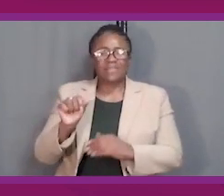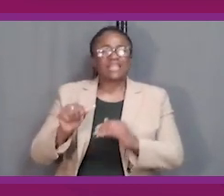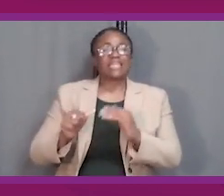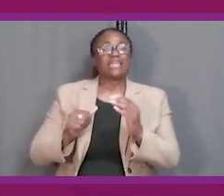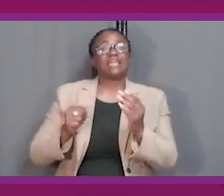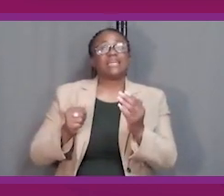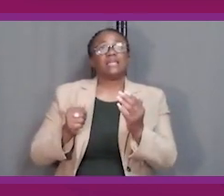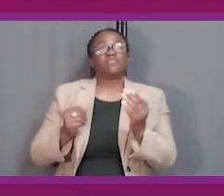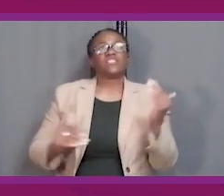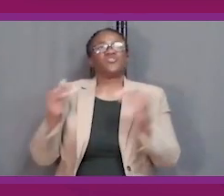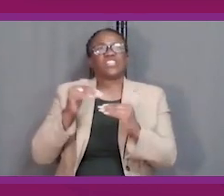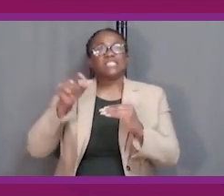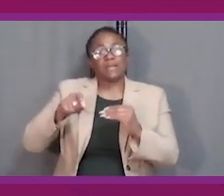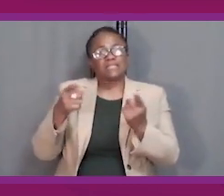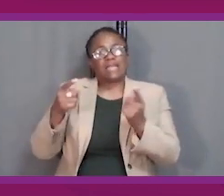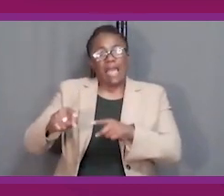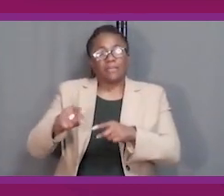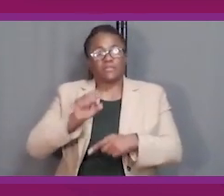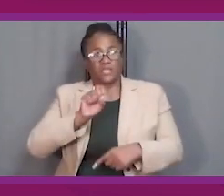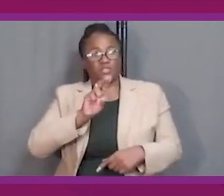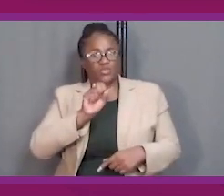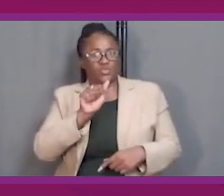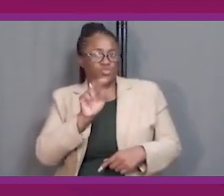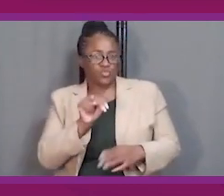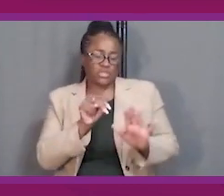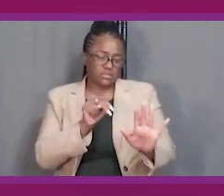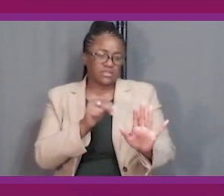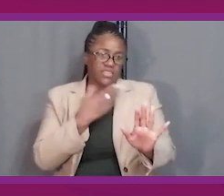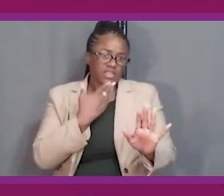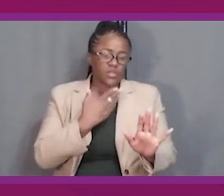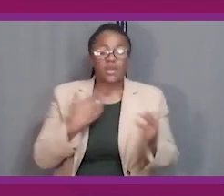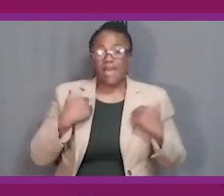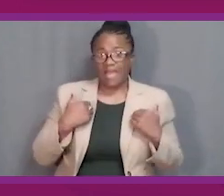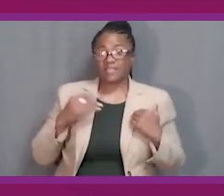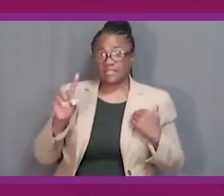be able to have the resources and the support, etc., to be able to fight for disability justice.